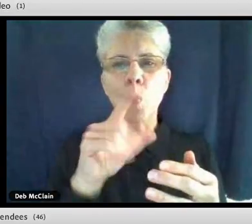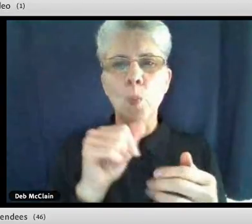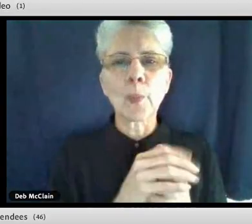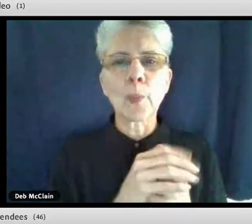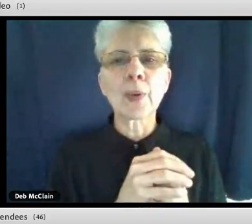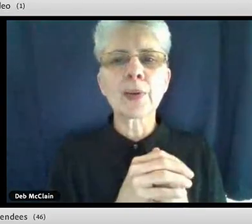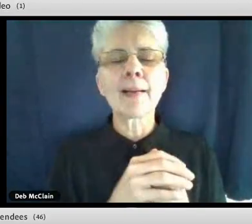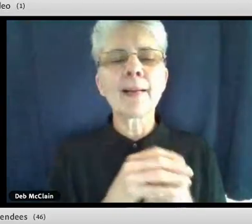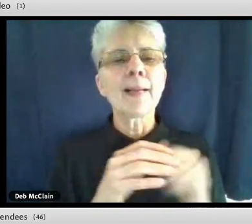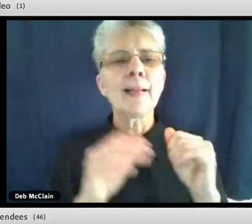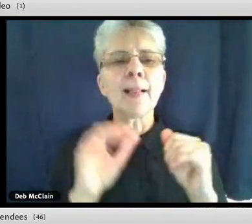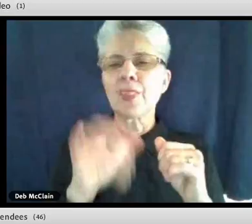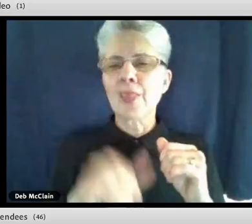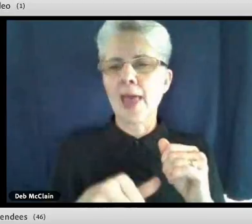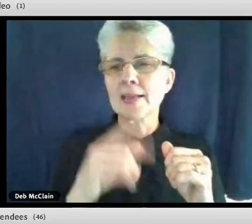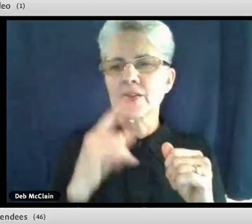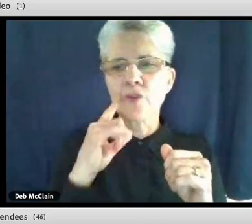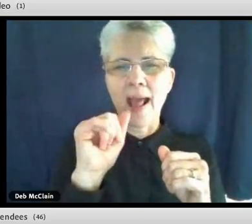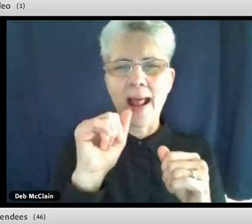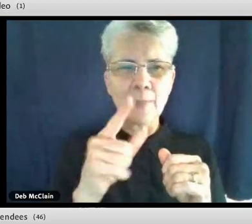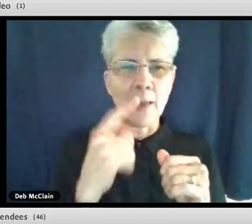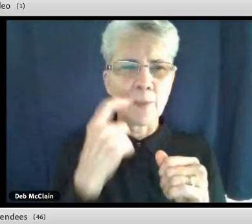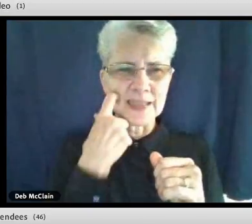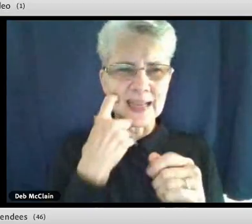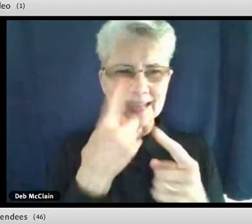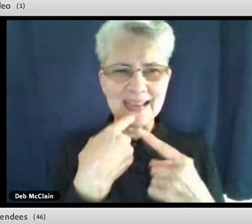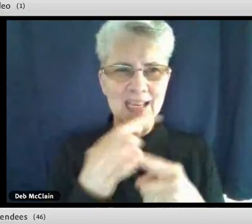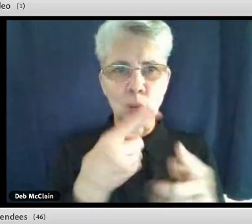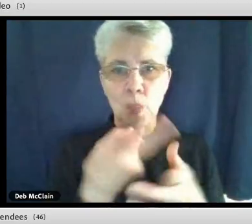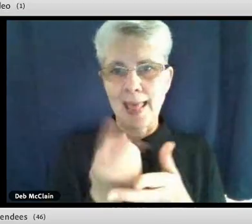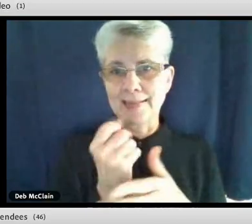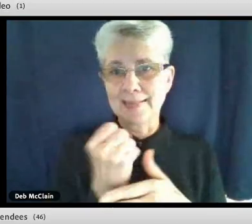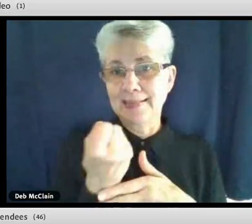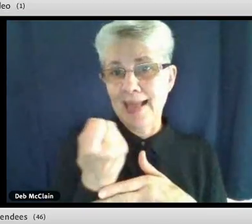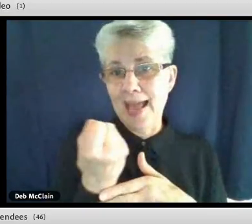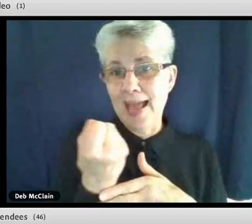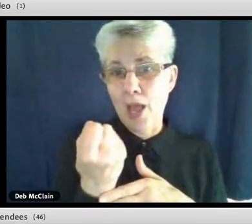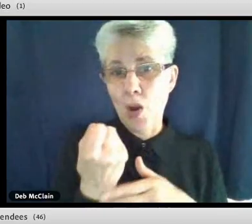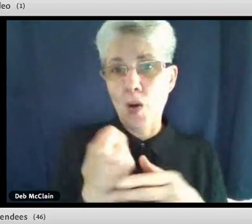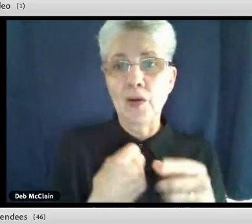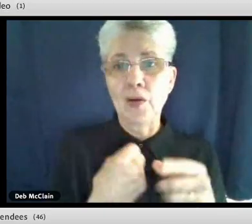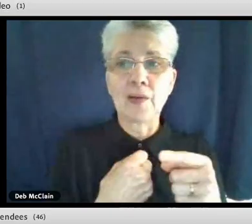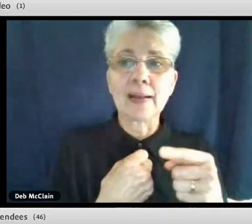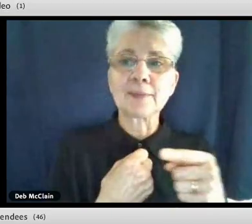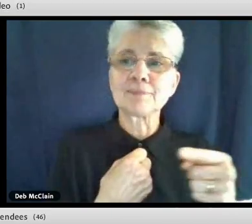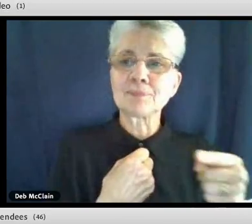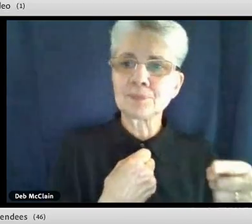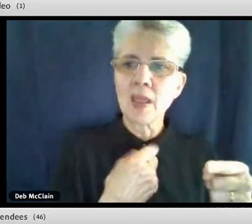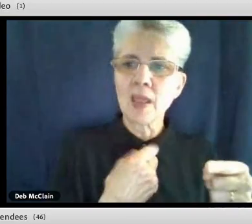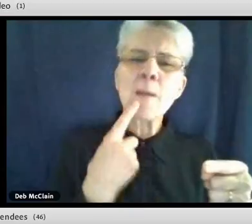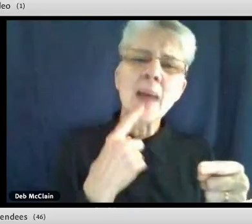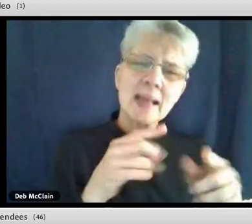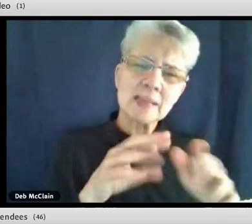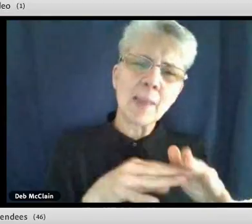This is for Alabama. We just had it issued as of last Saturday, so things keep changing, but it's got some basic questions here